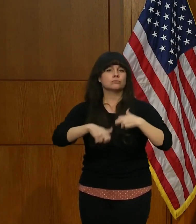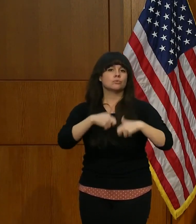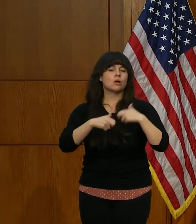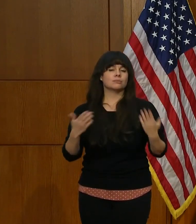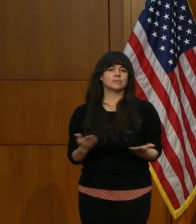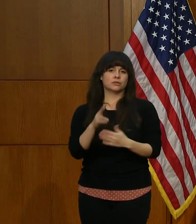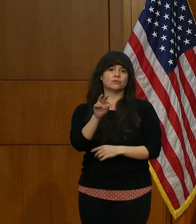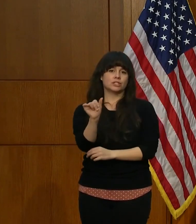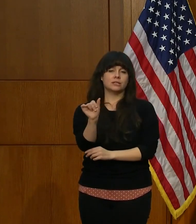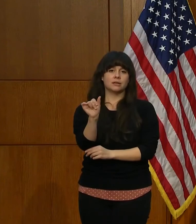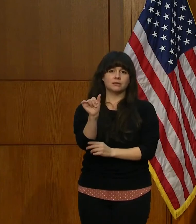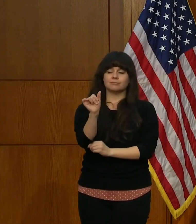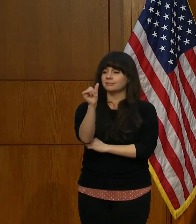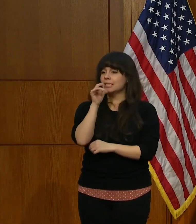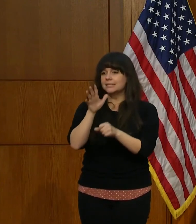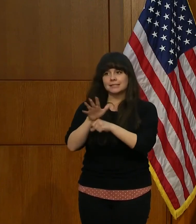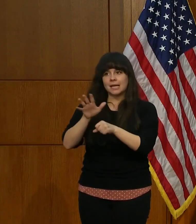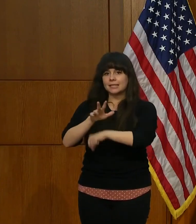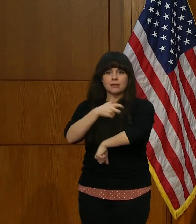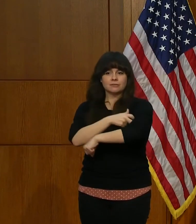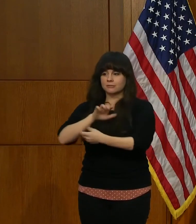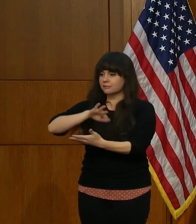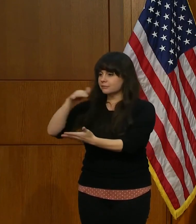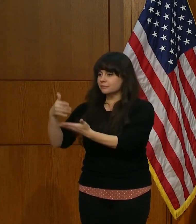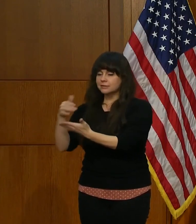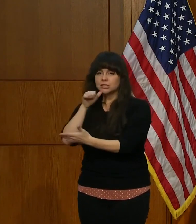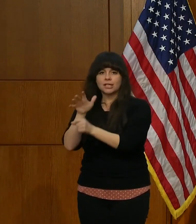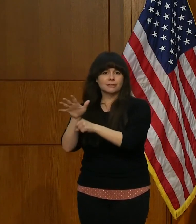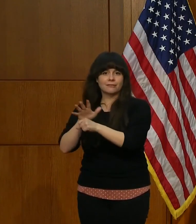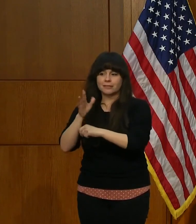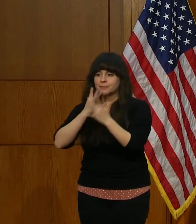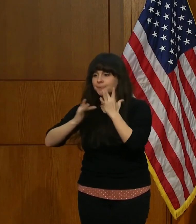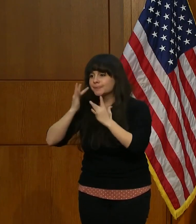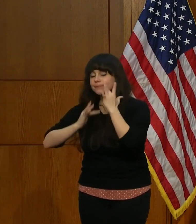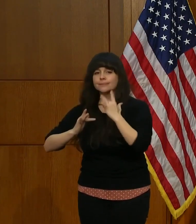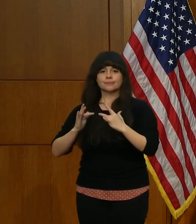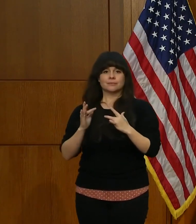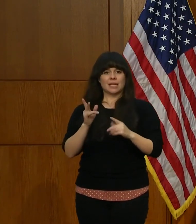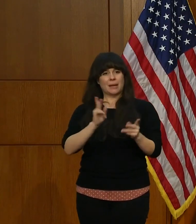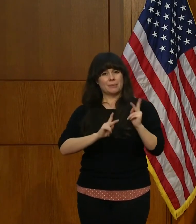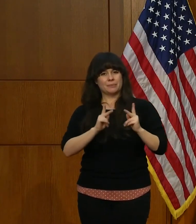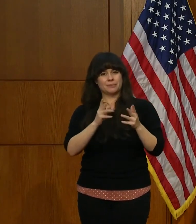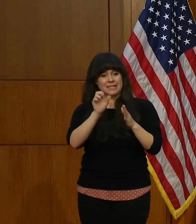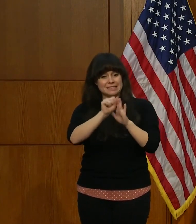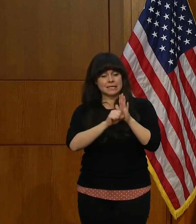WITH ALL THE SAME ISSUES WE'RE DEALING WITH HERE. IN VIRGINIA.